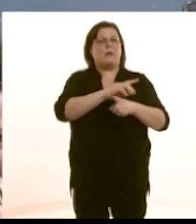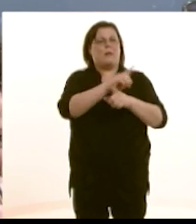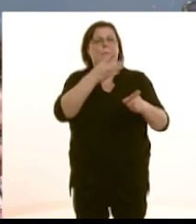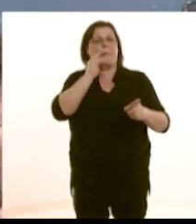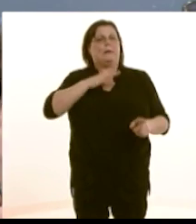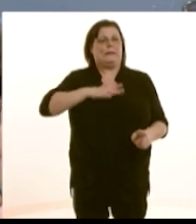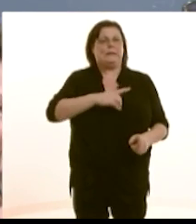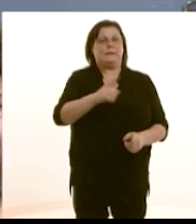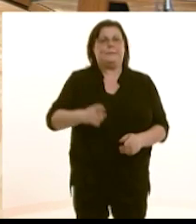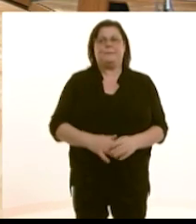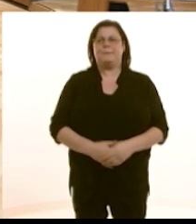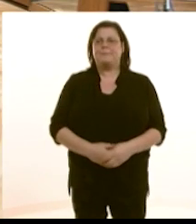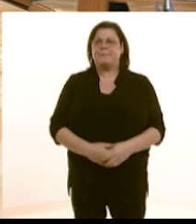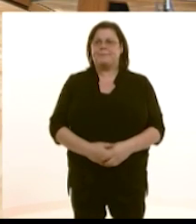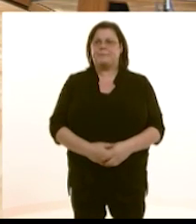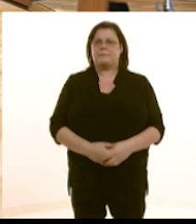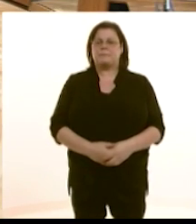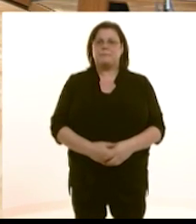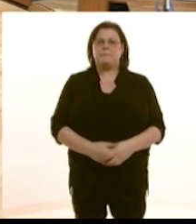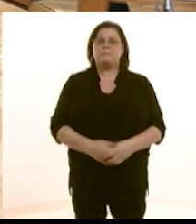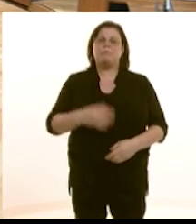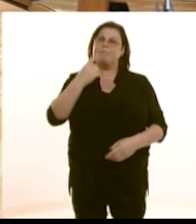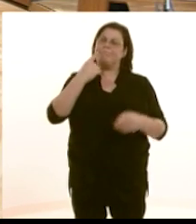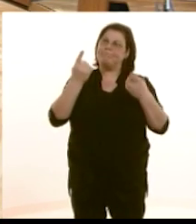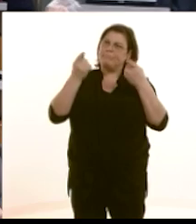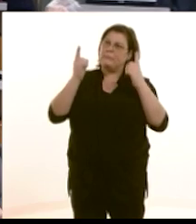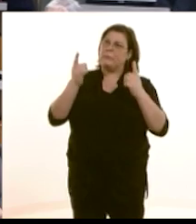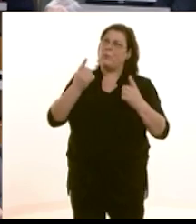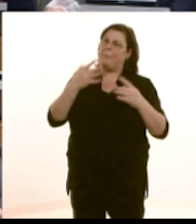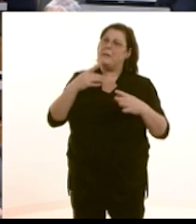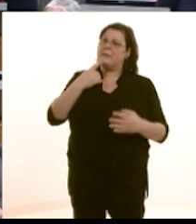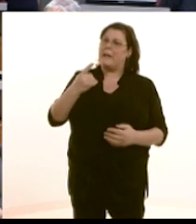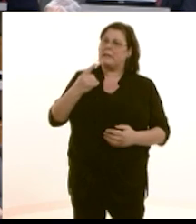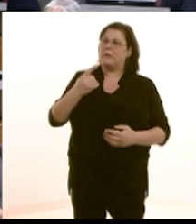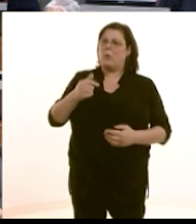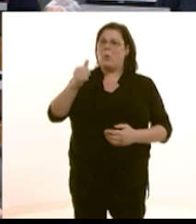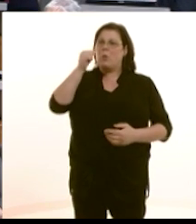Lynne Neagle: First Minister, as youíve just said, despite the challenges caused by Tory